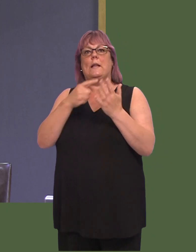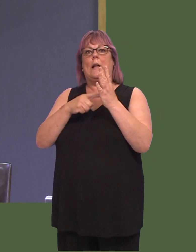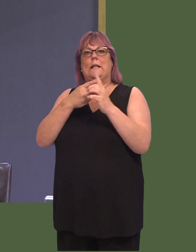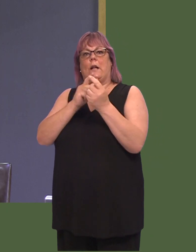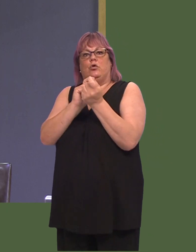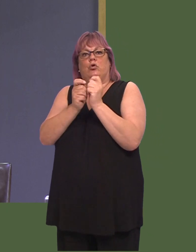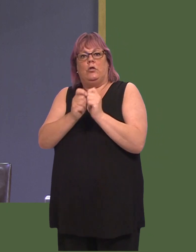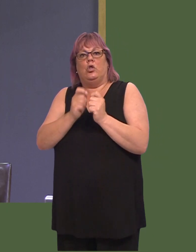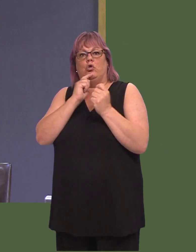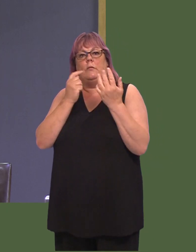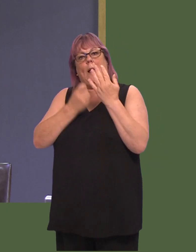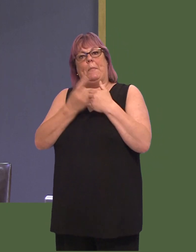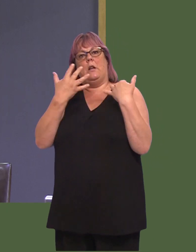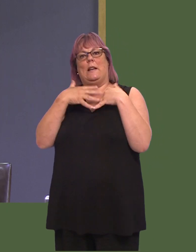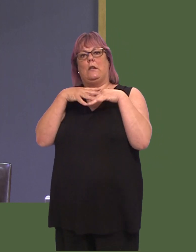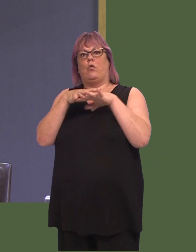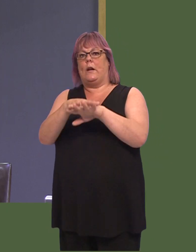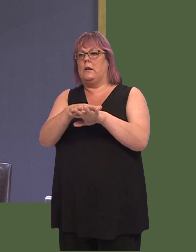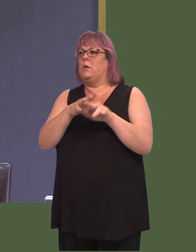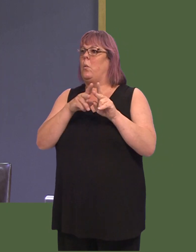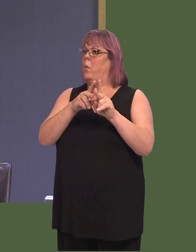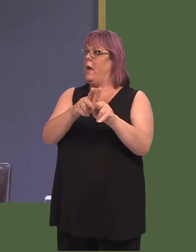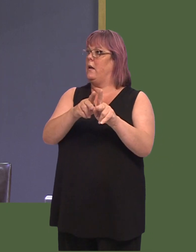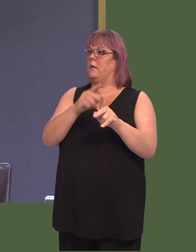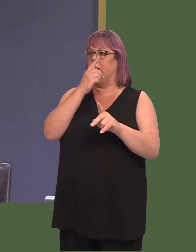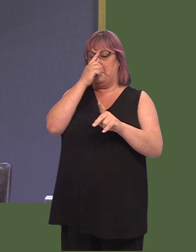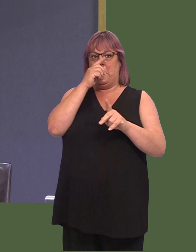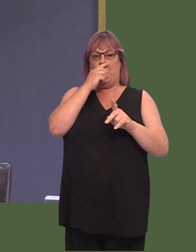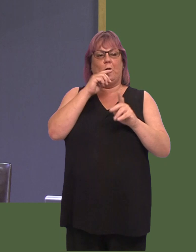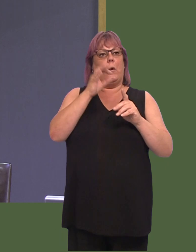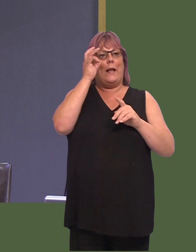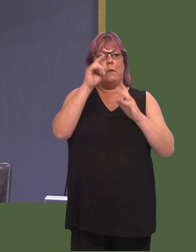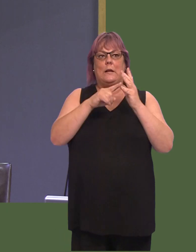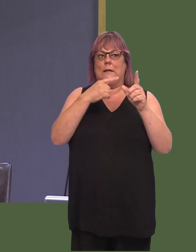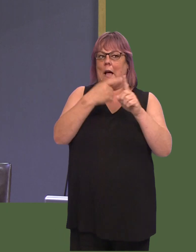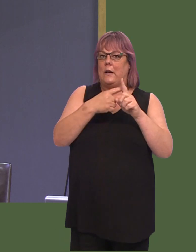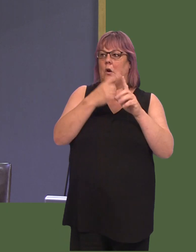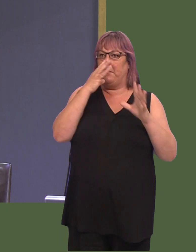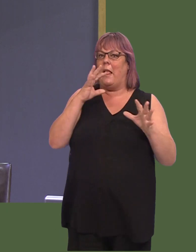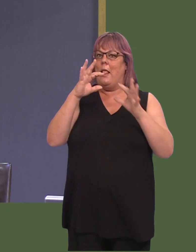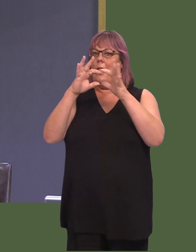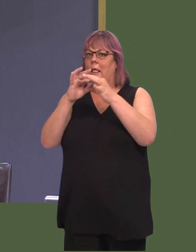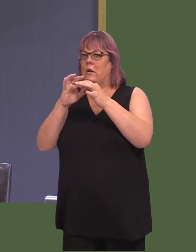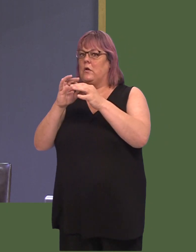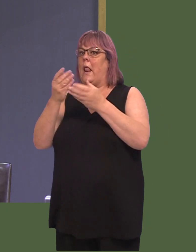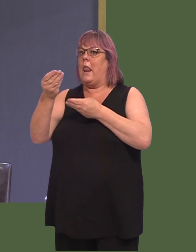The report says tax reform should be pursued in an integrated way. For example, a more progressive approach to council tax could be linked to changes in